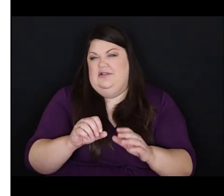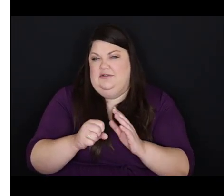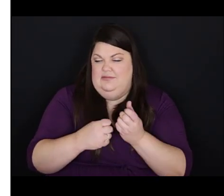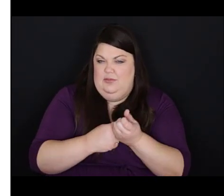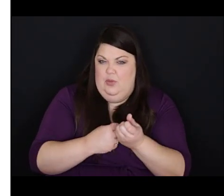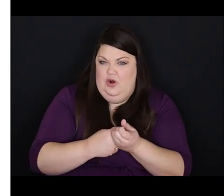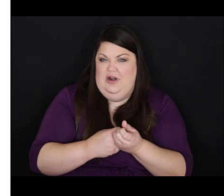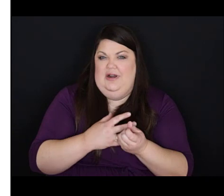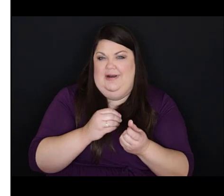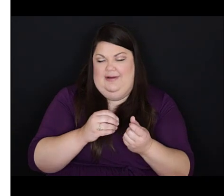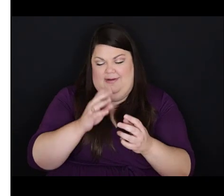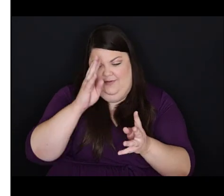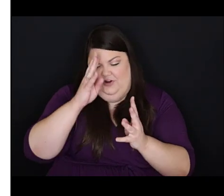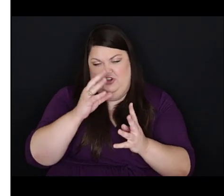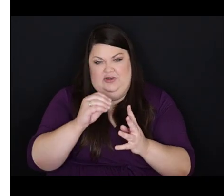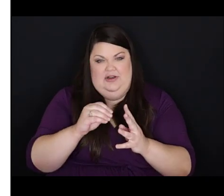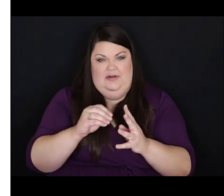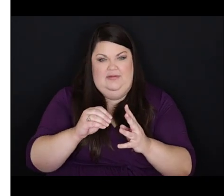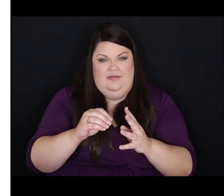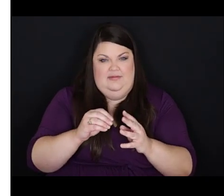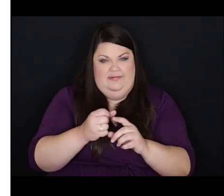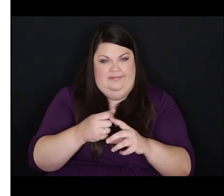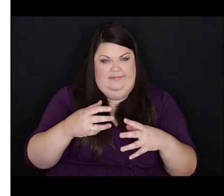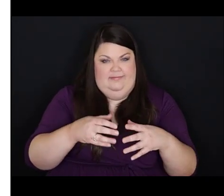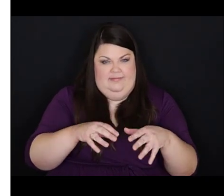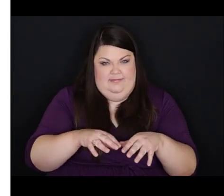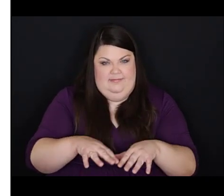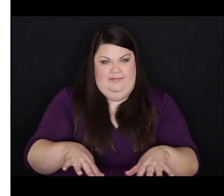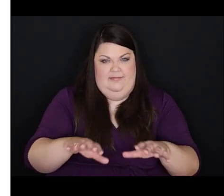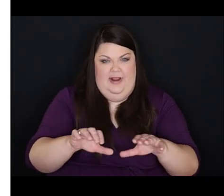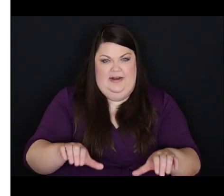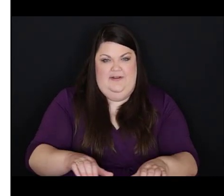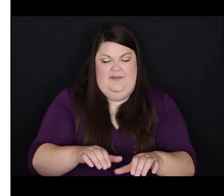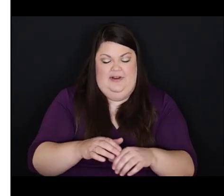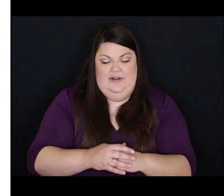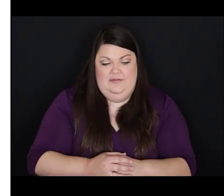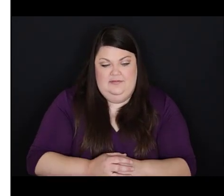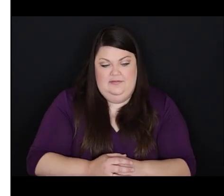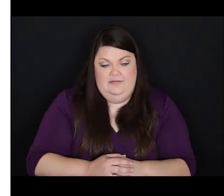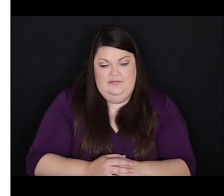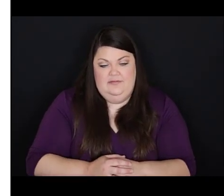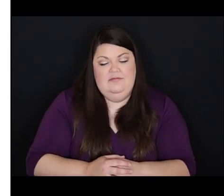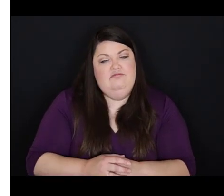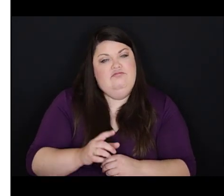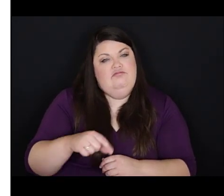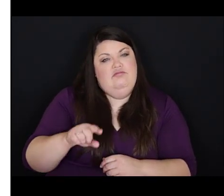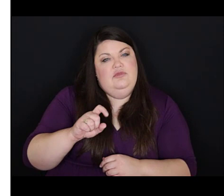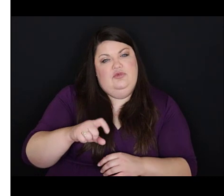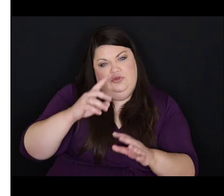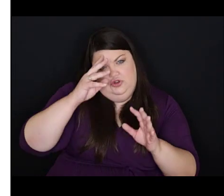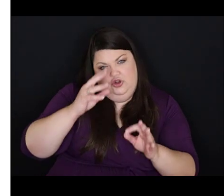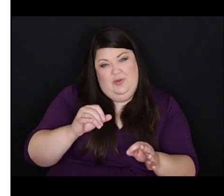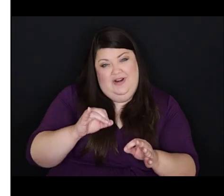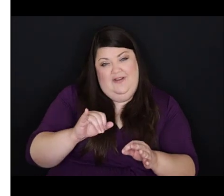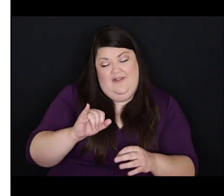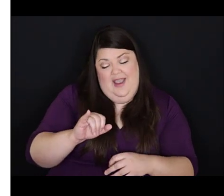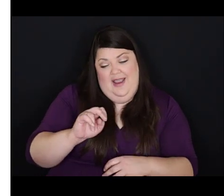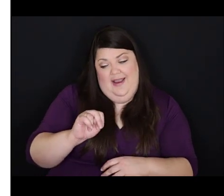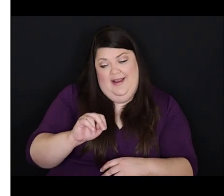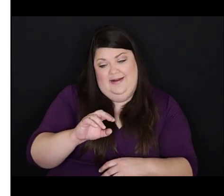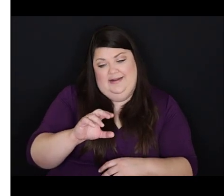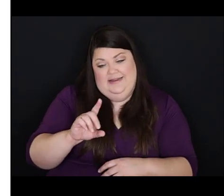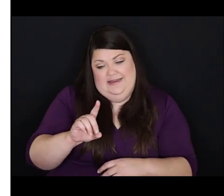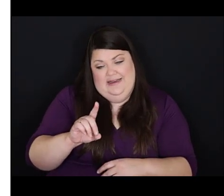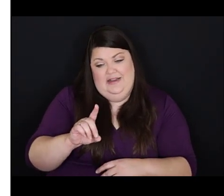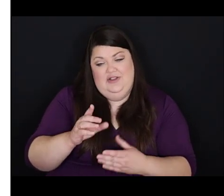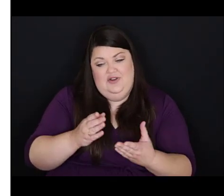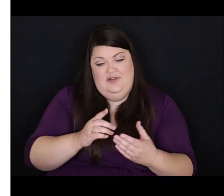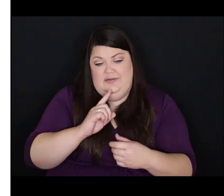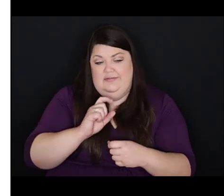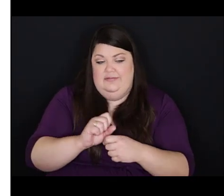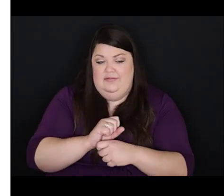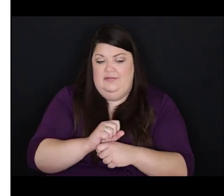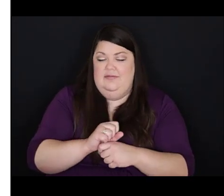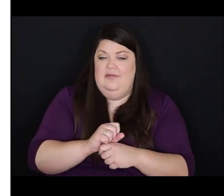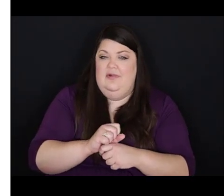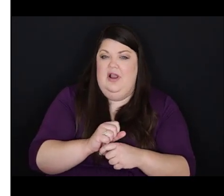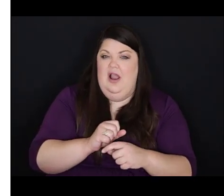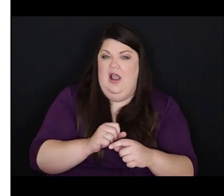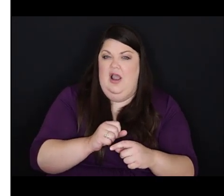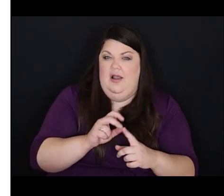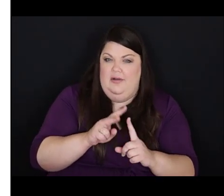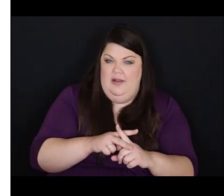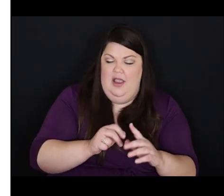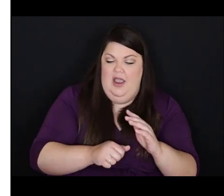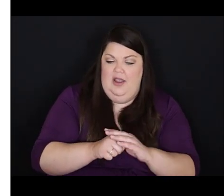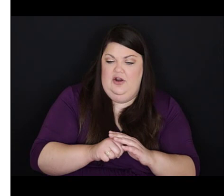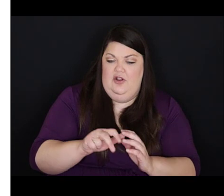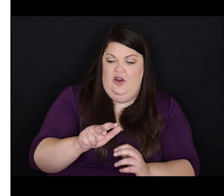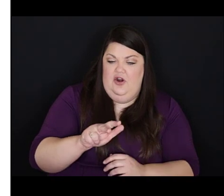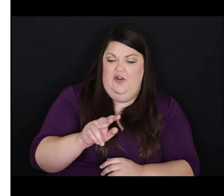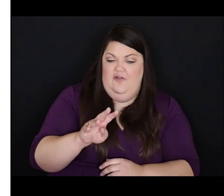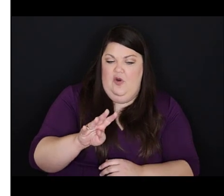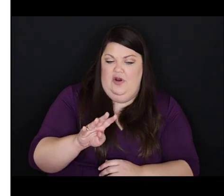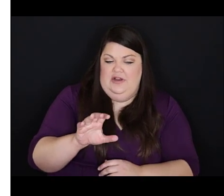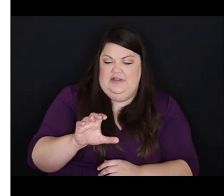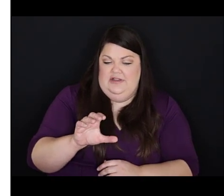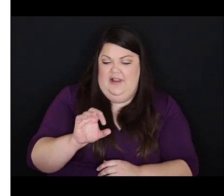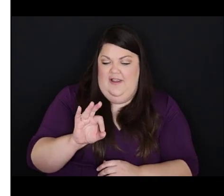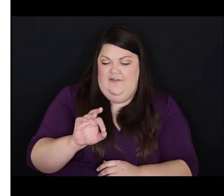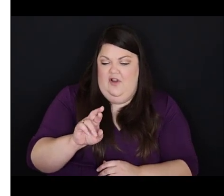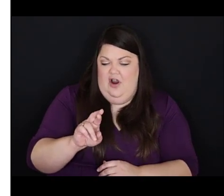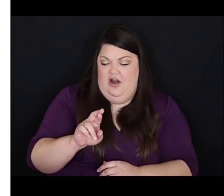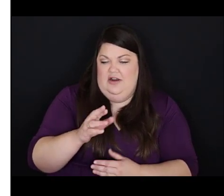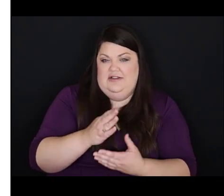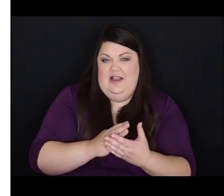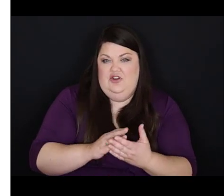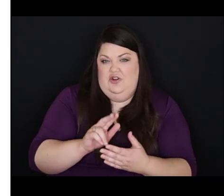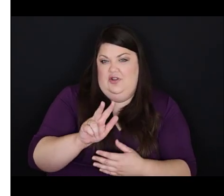State agencies should determine if I&E services are truly I&E services under 34 C.F.R. § 361.35.